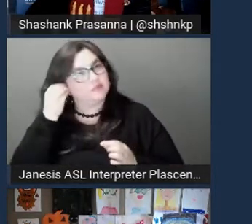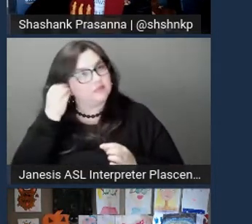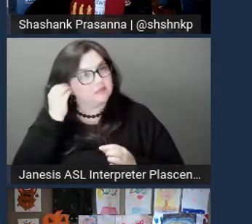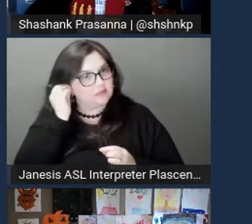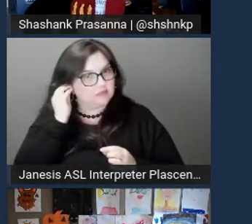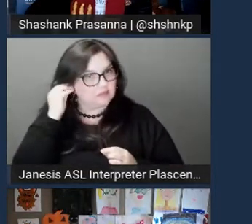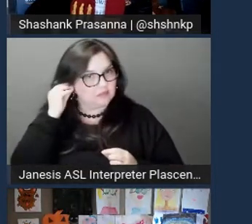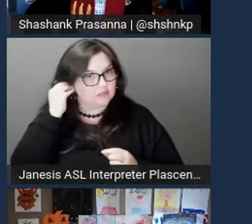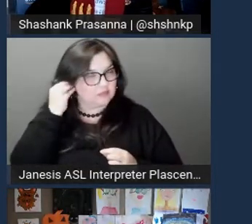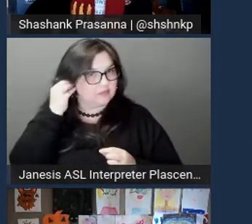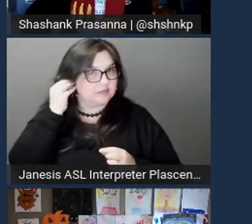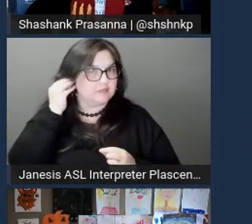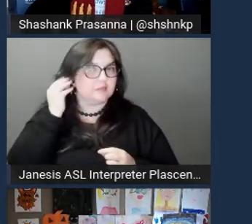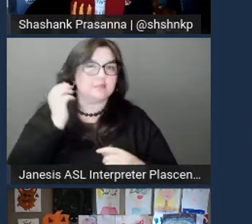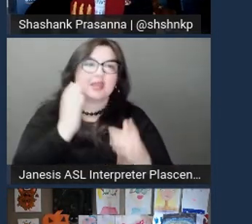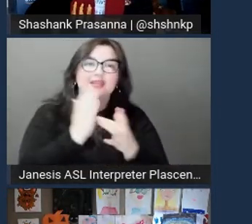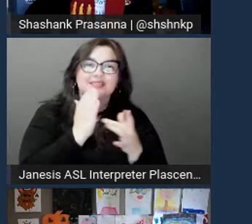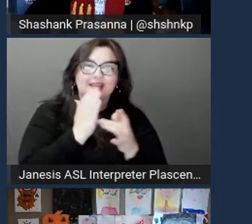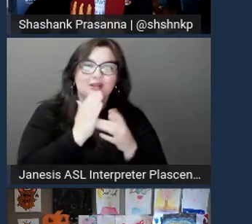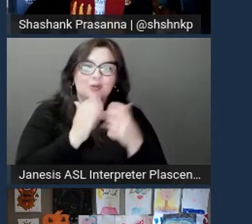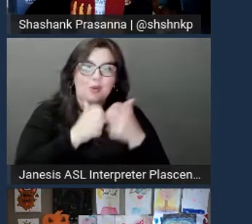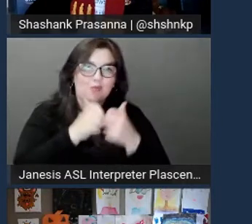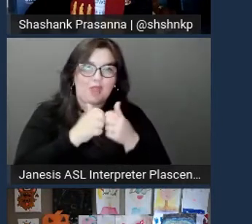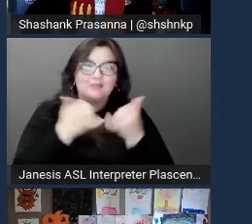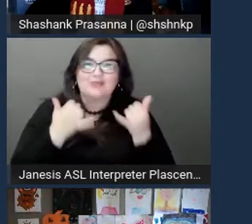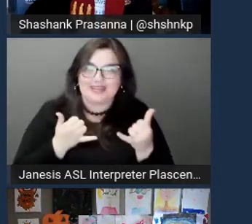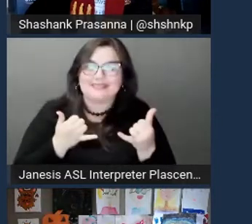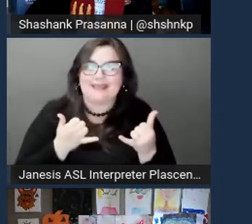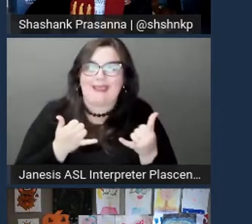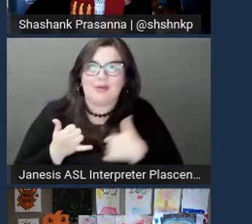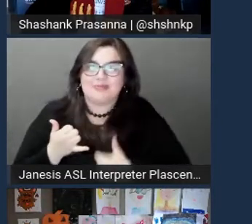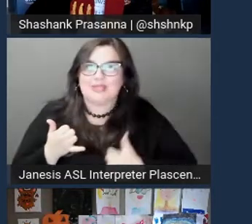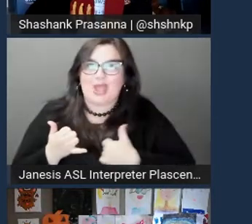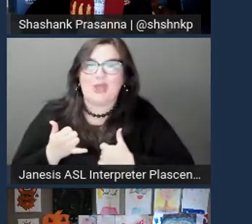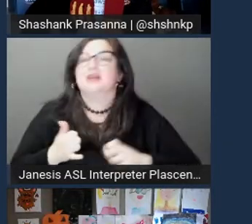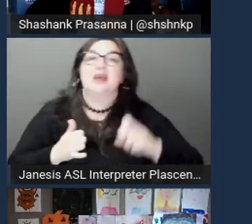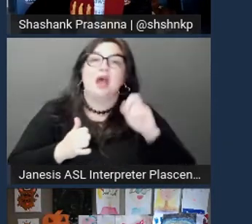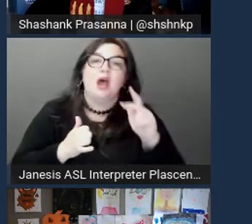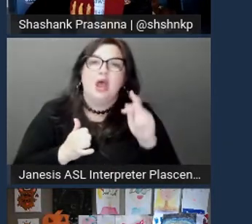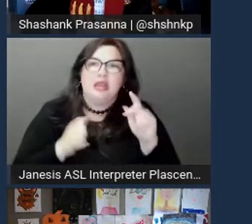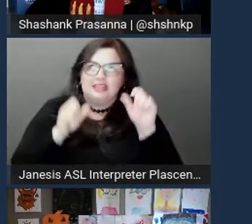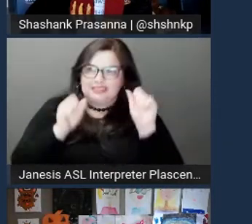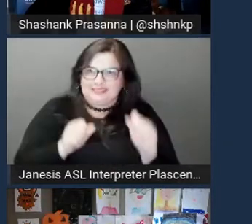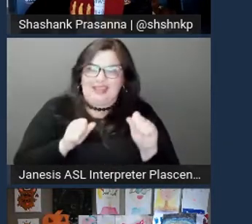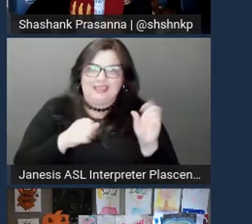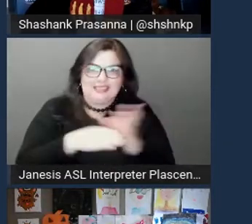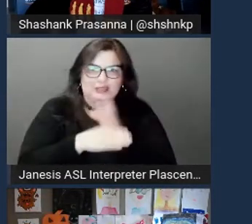We can hear you properly Perfect. Yeah. Do you think, cannot share my screen right now?